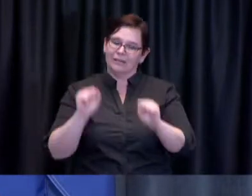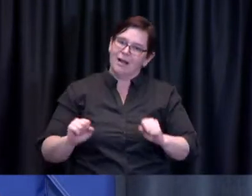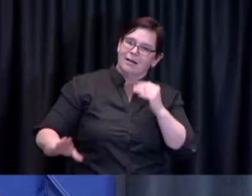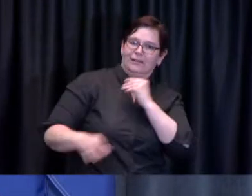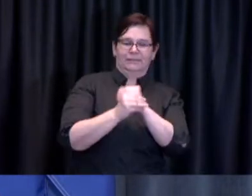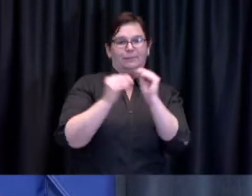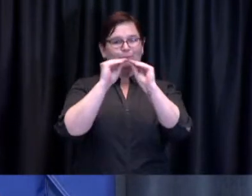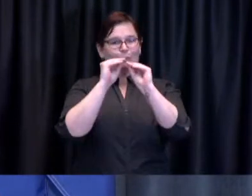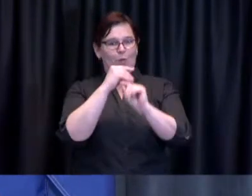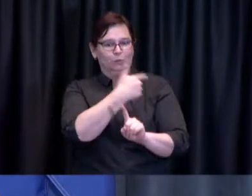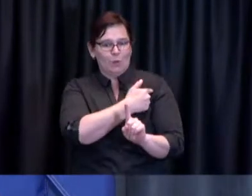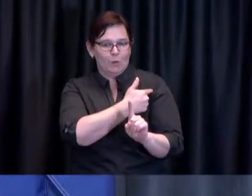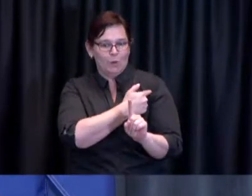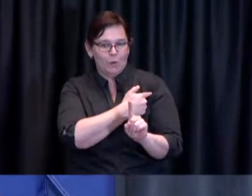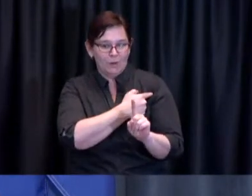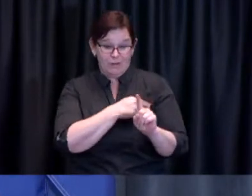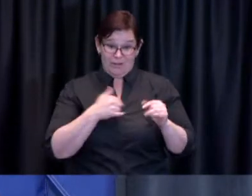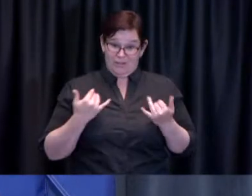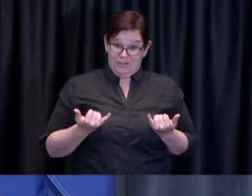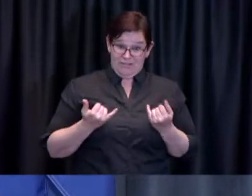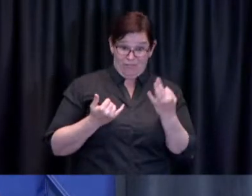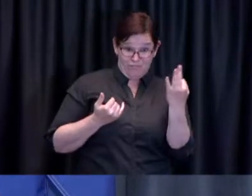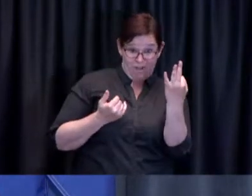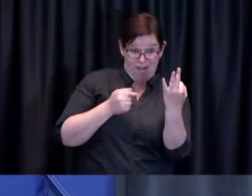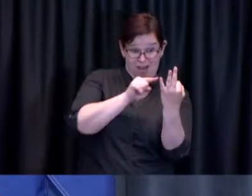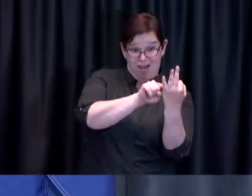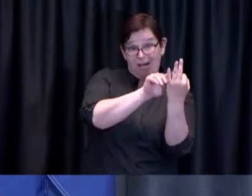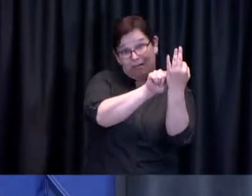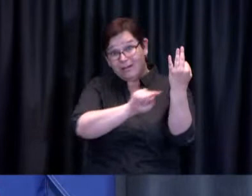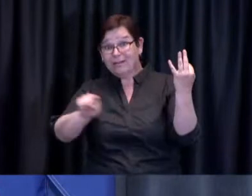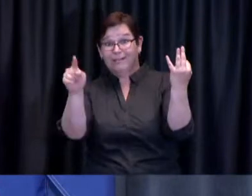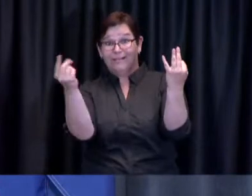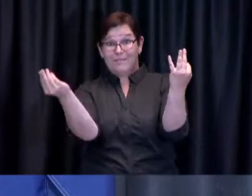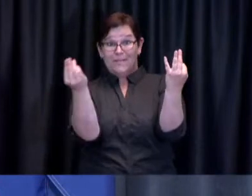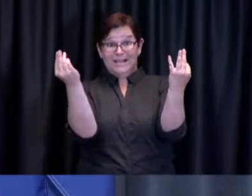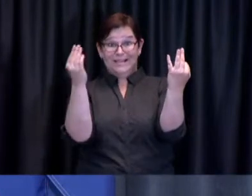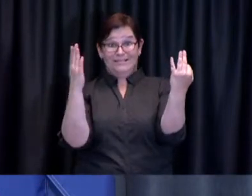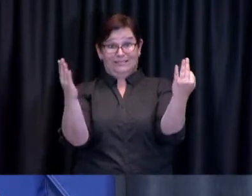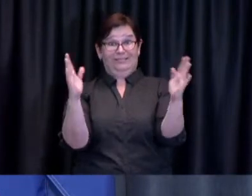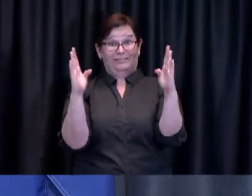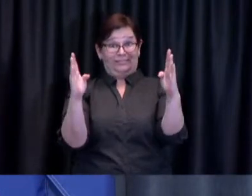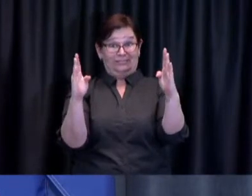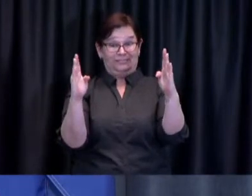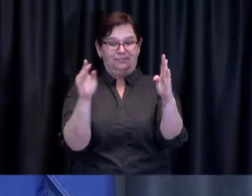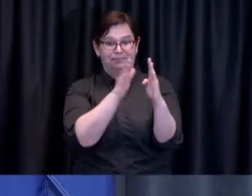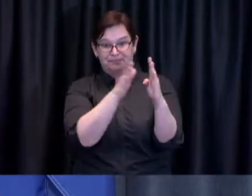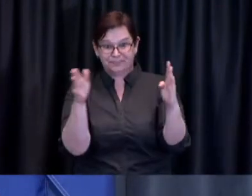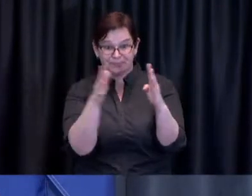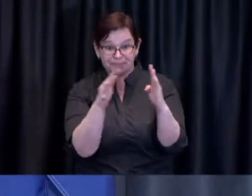this Friday and Monday in city operated vaccine clinics and this is in addition to the increased